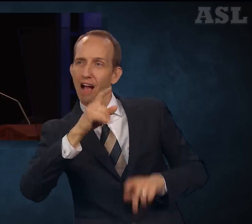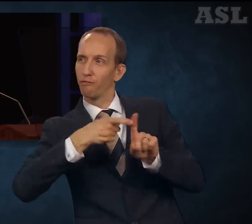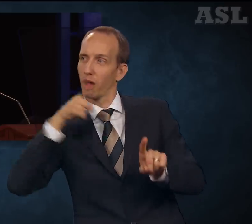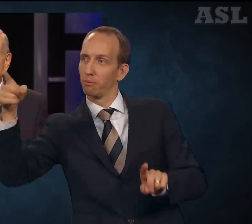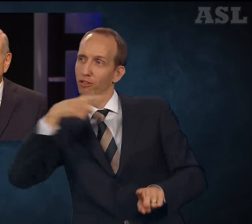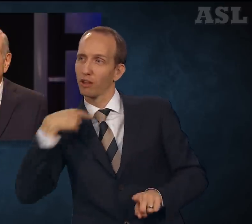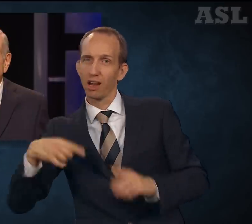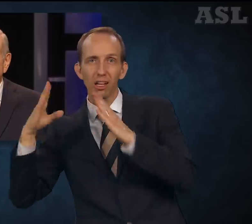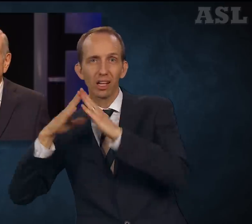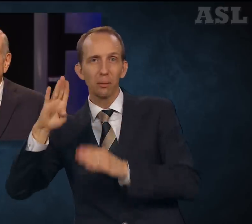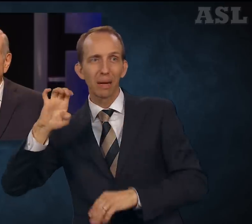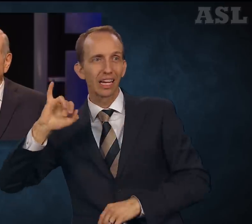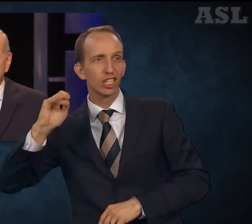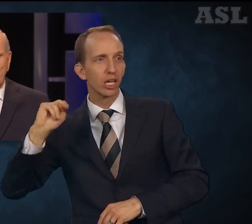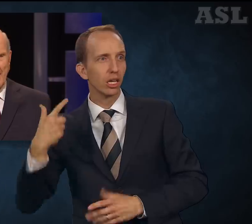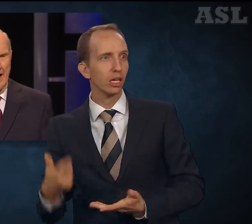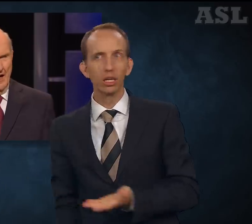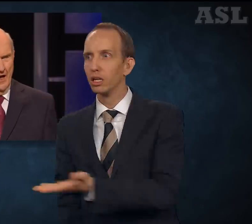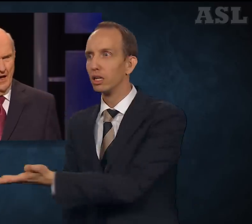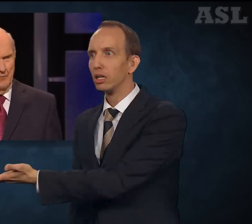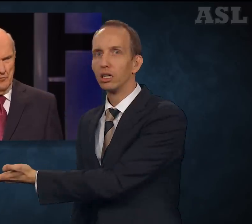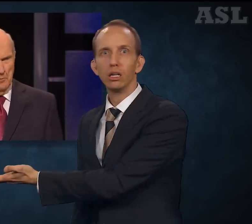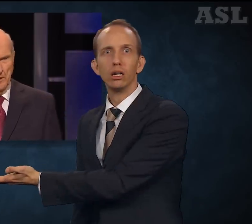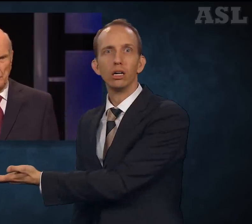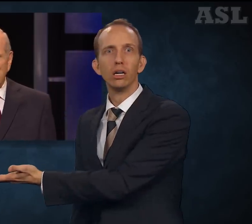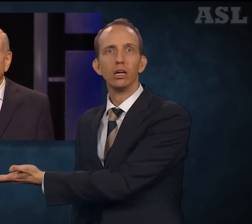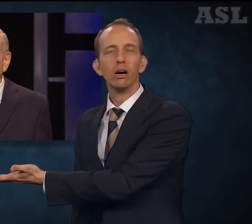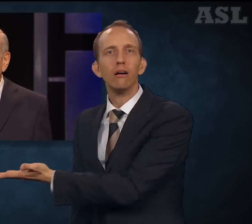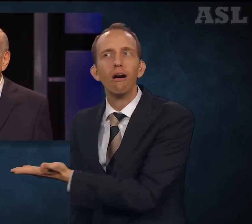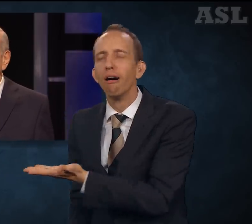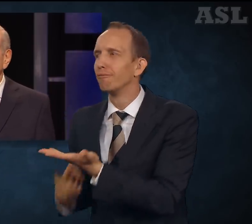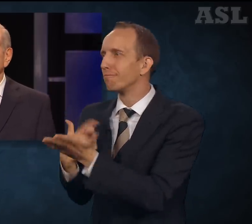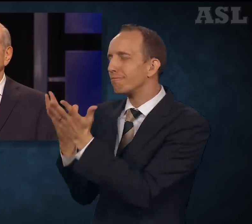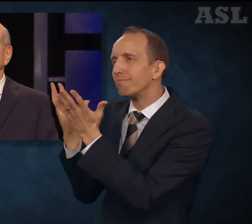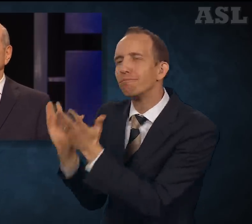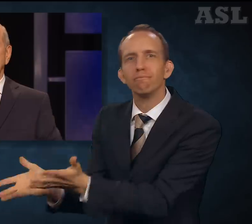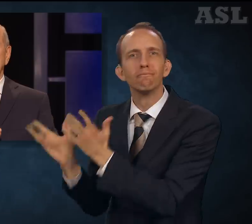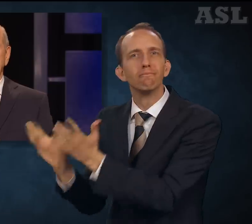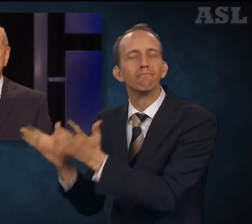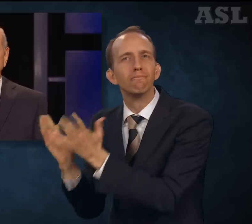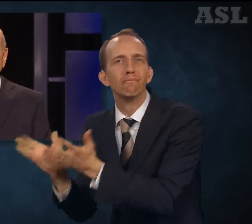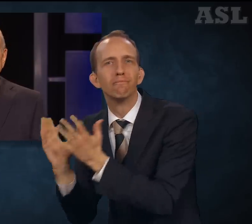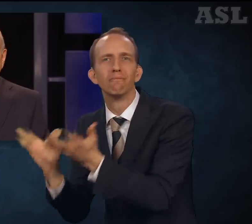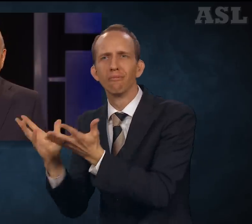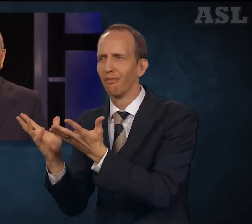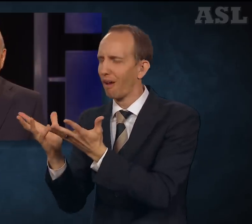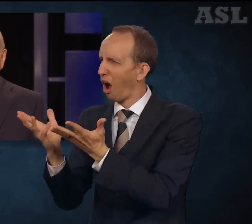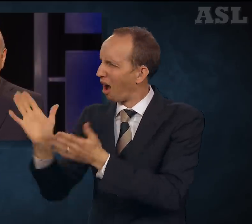BEIJING, CHINA!